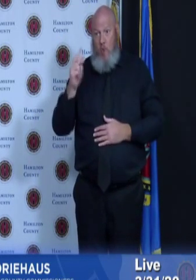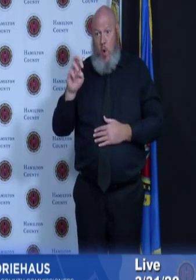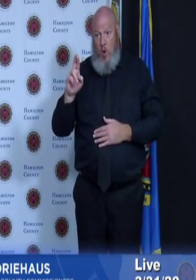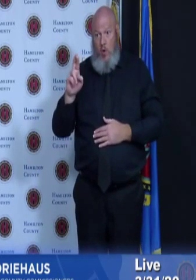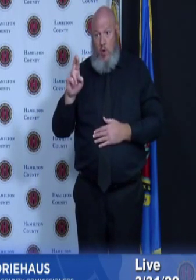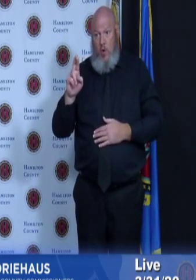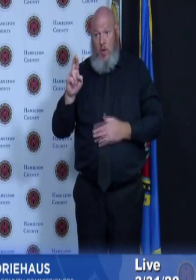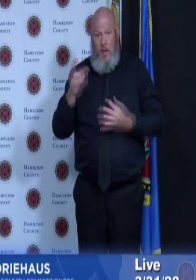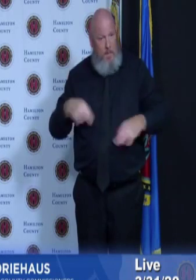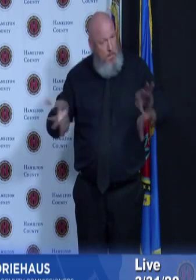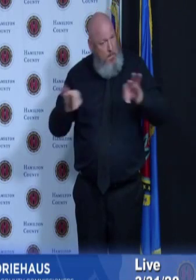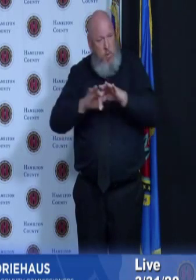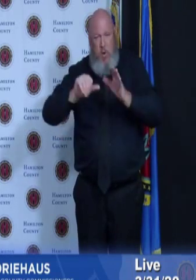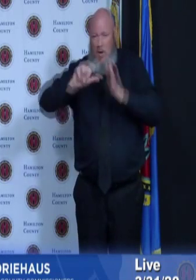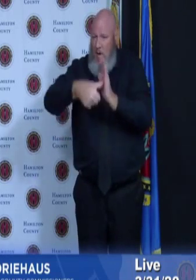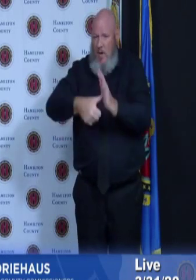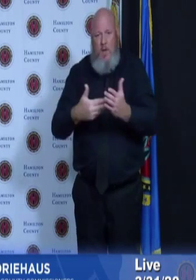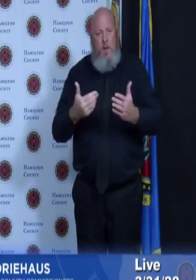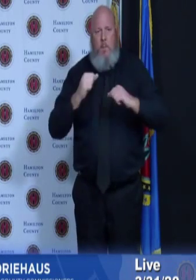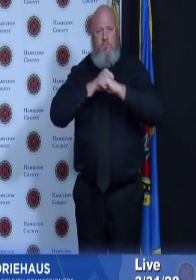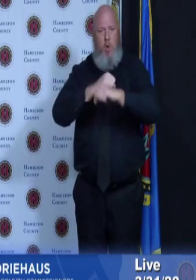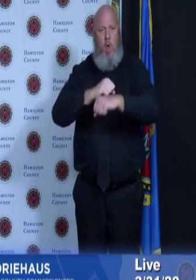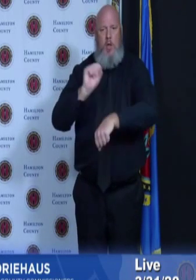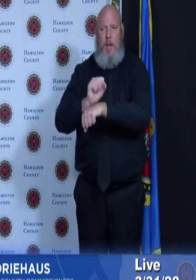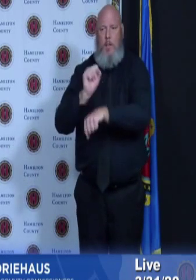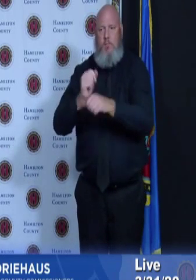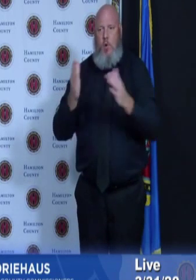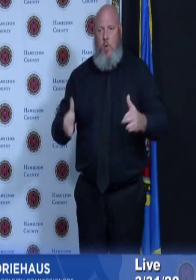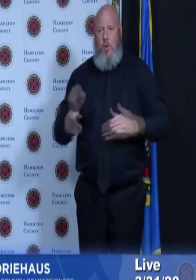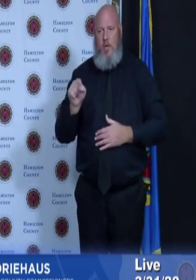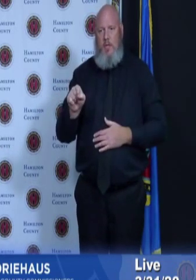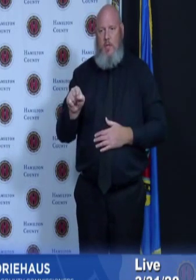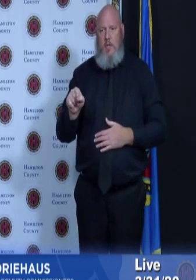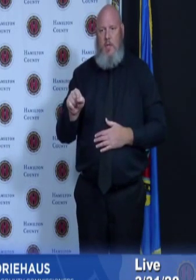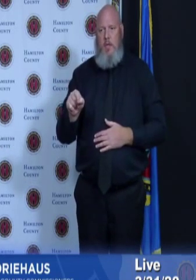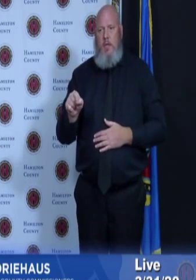in question in the past few weeks Kroger placed signage throughout the store